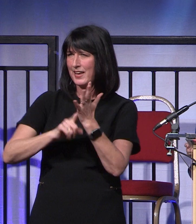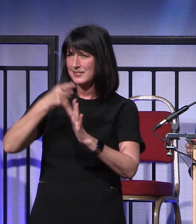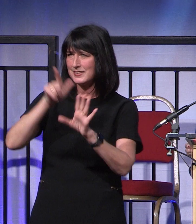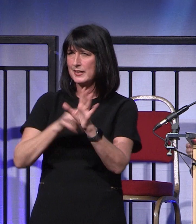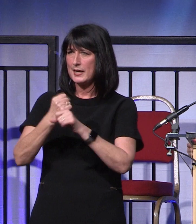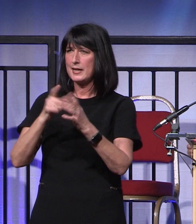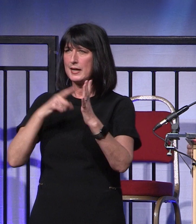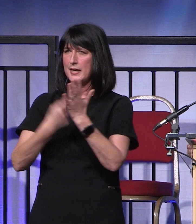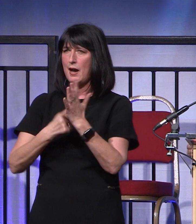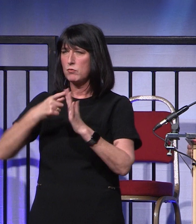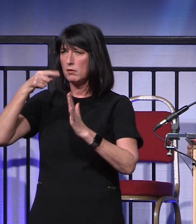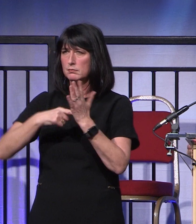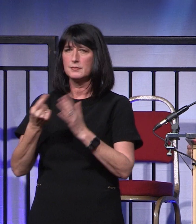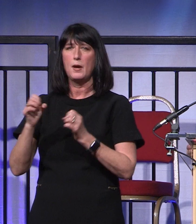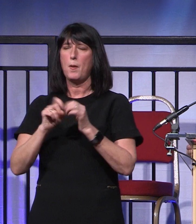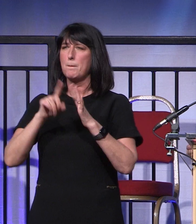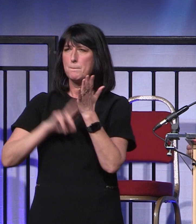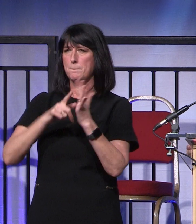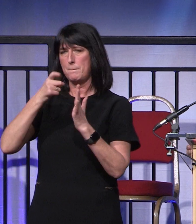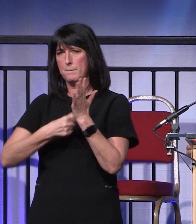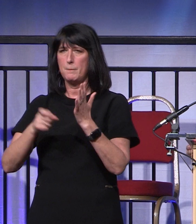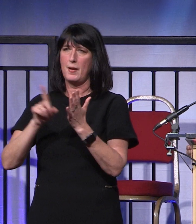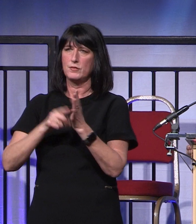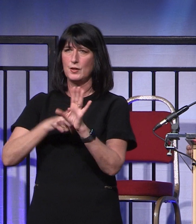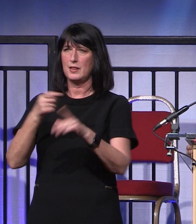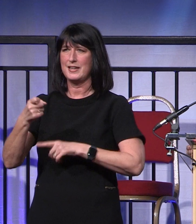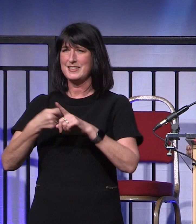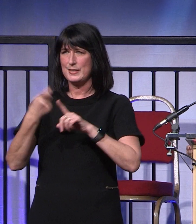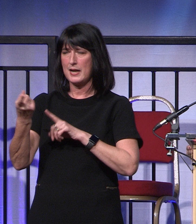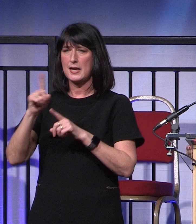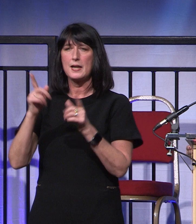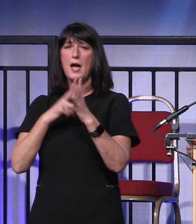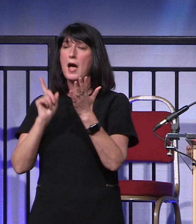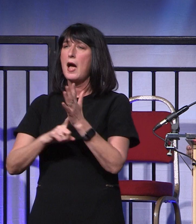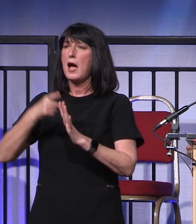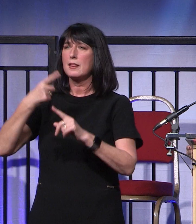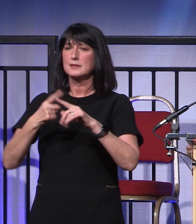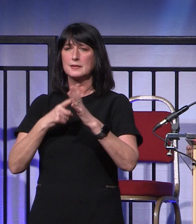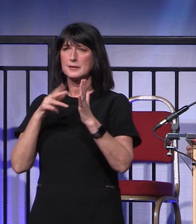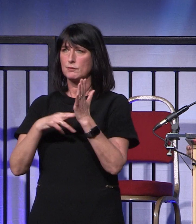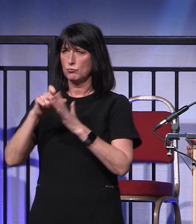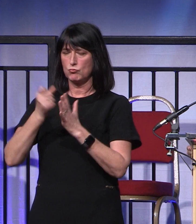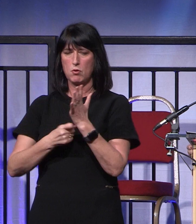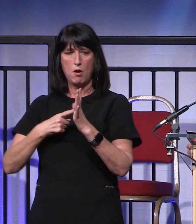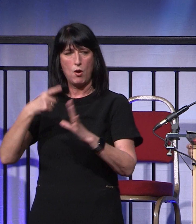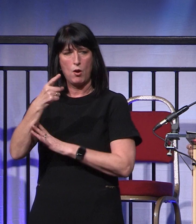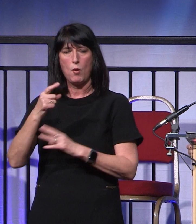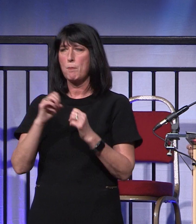Alexandra Burke Jenny is honored to be asked to perform here today at uclan and